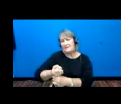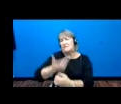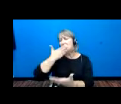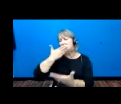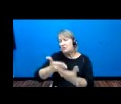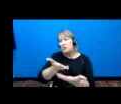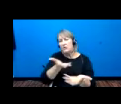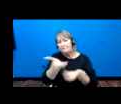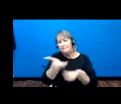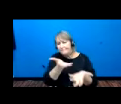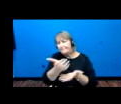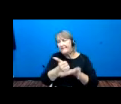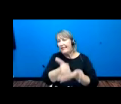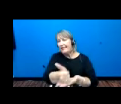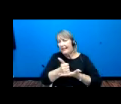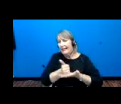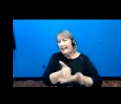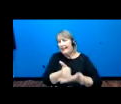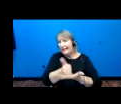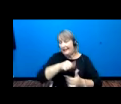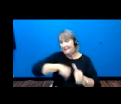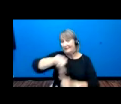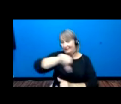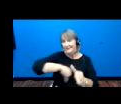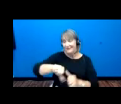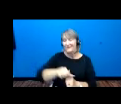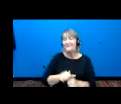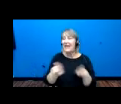that continues to pay off. And also, you have captioning.